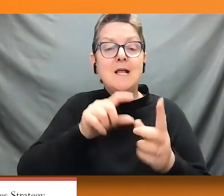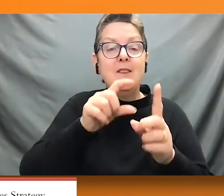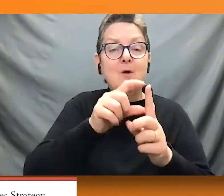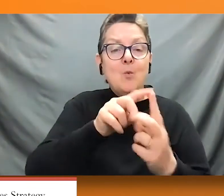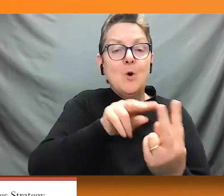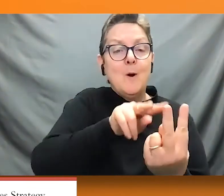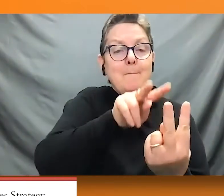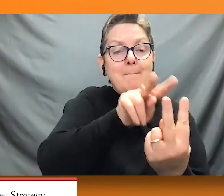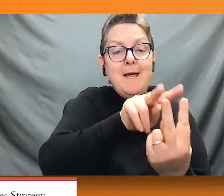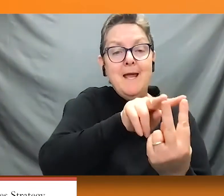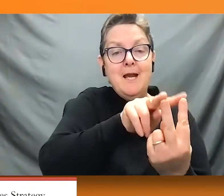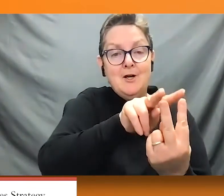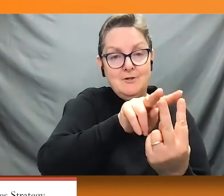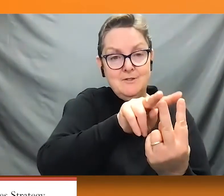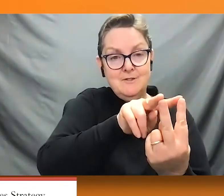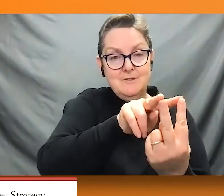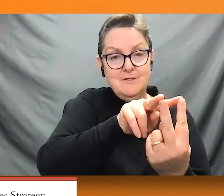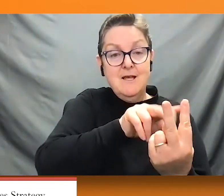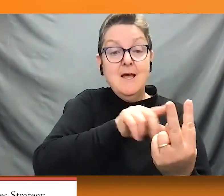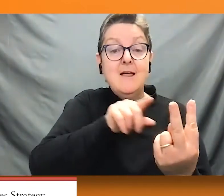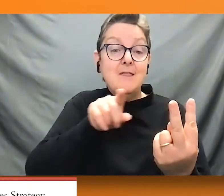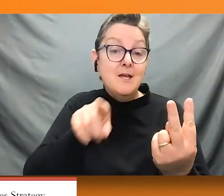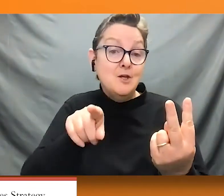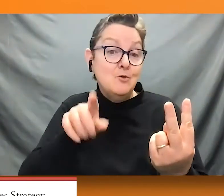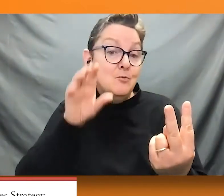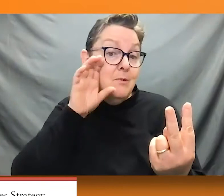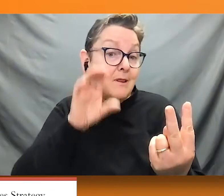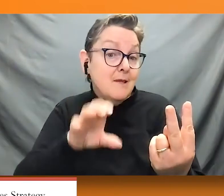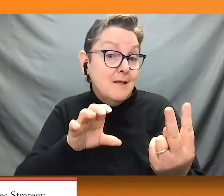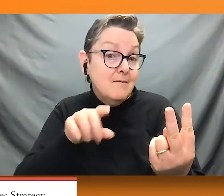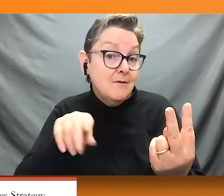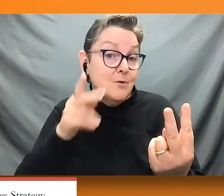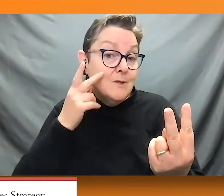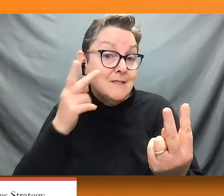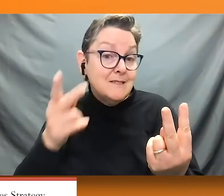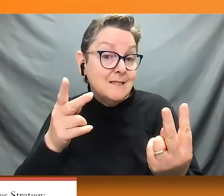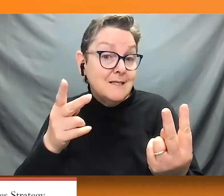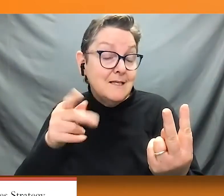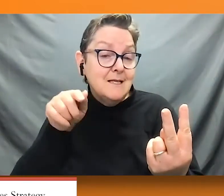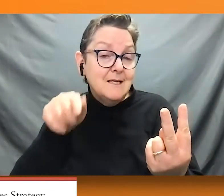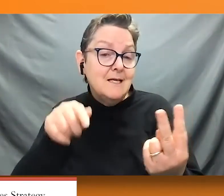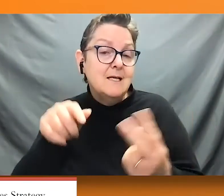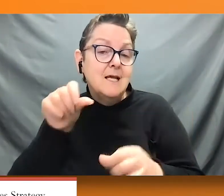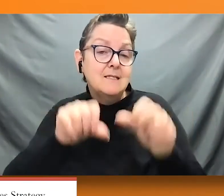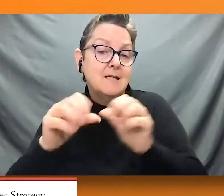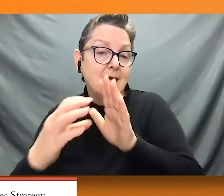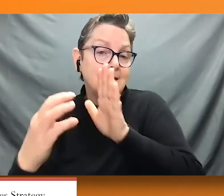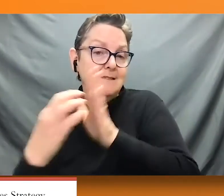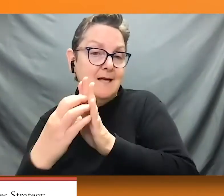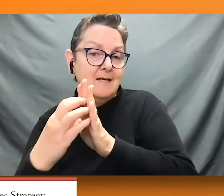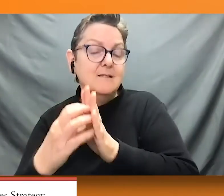"with these word pairs that you think you might see in this science passage." So, you've already got a reading that these words are connected to